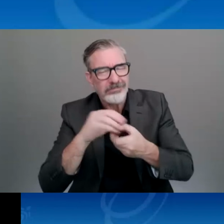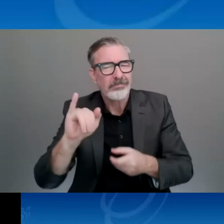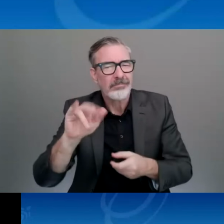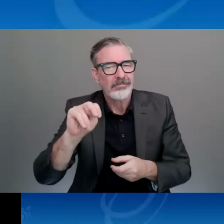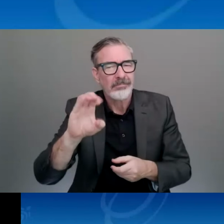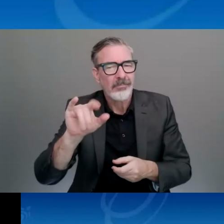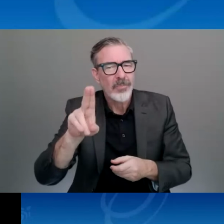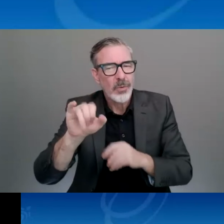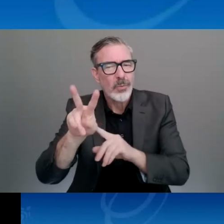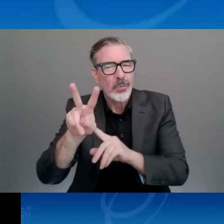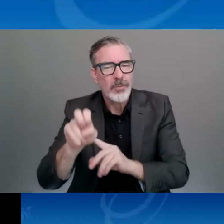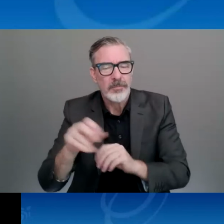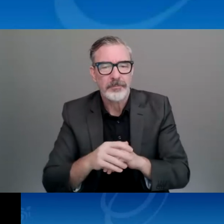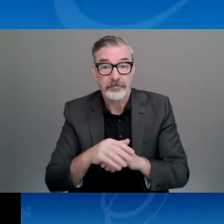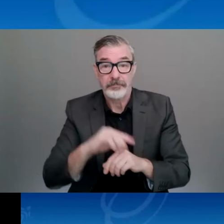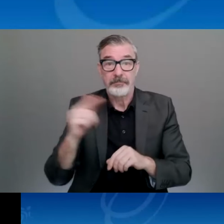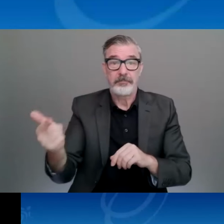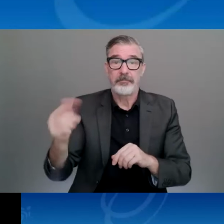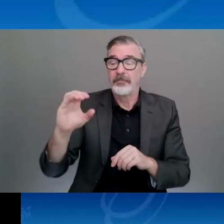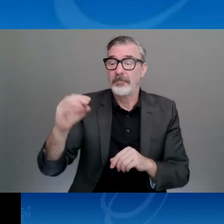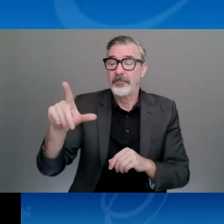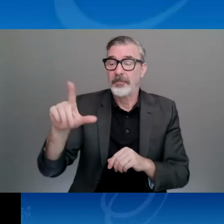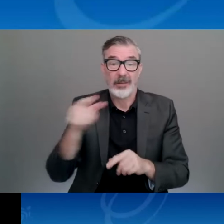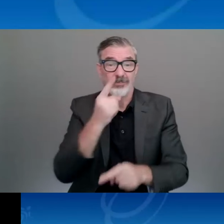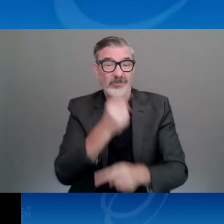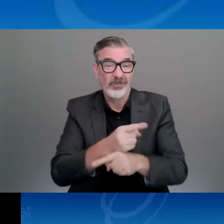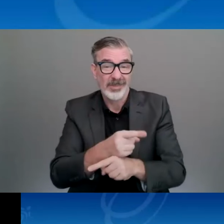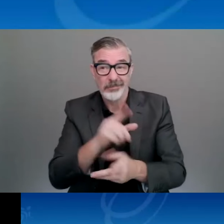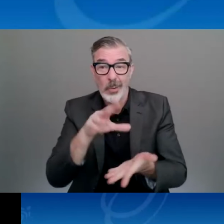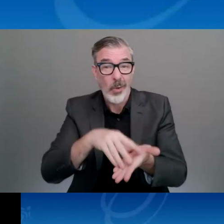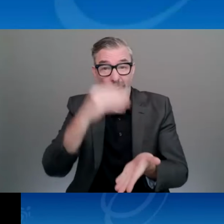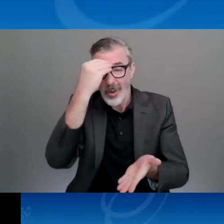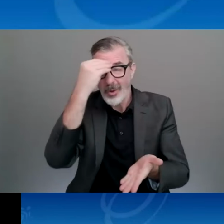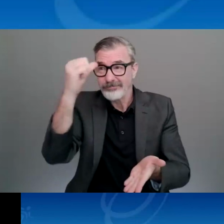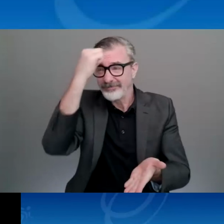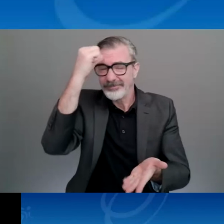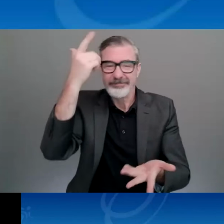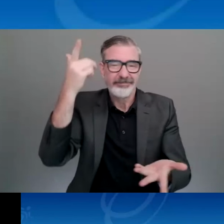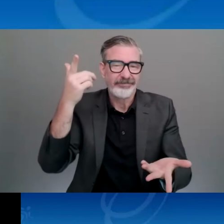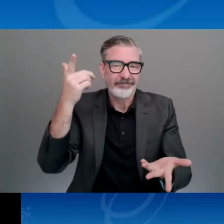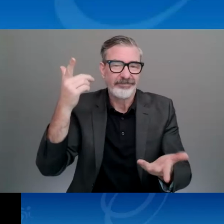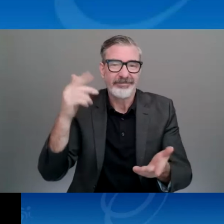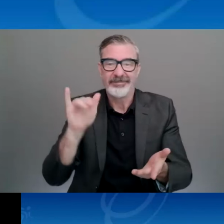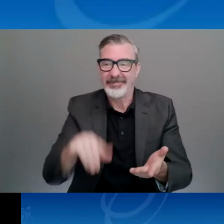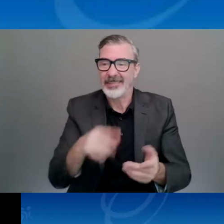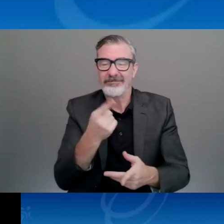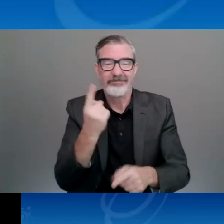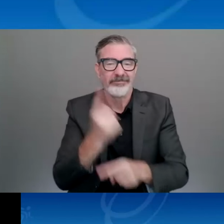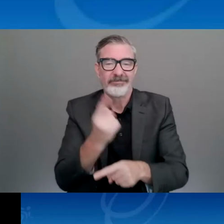when once you've learned something, you don't forget it. And that certainly stands corrected here and in the world of inclusion